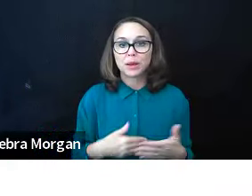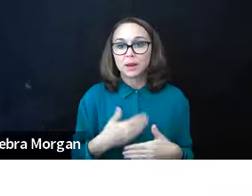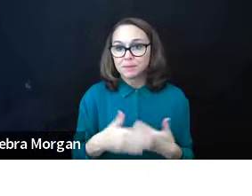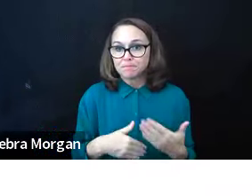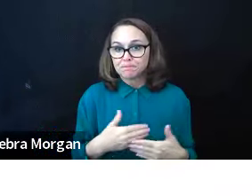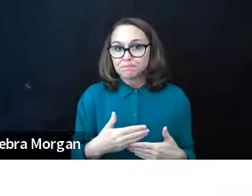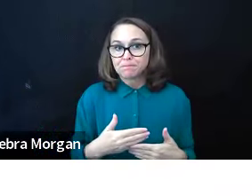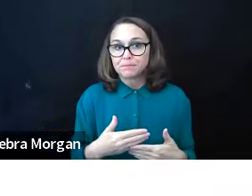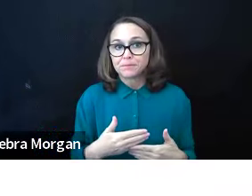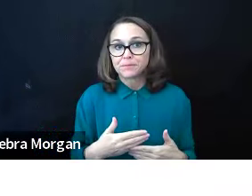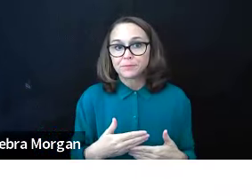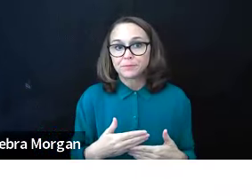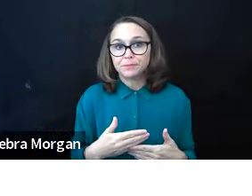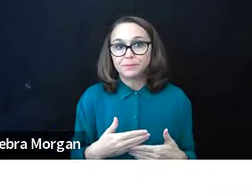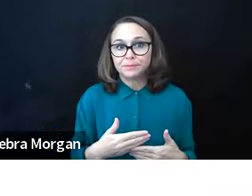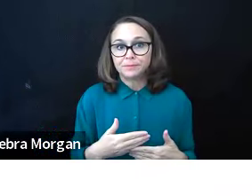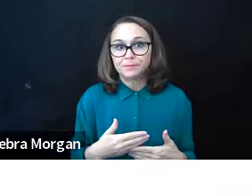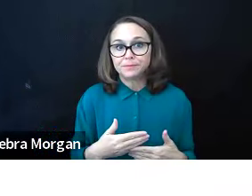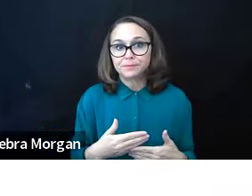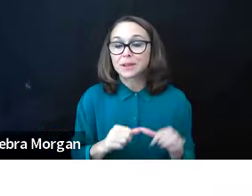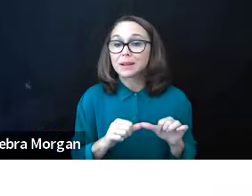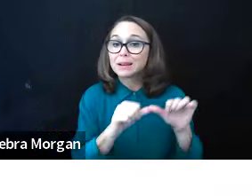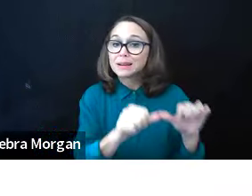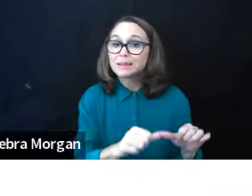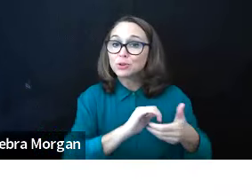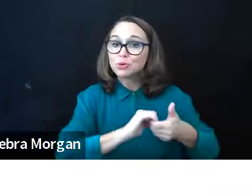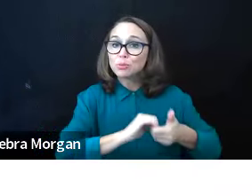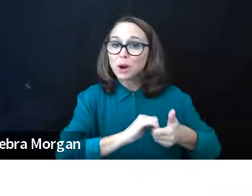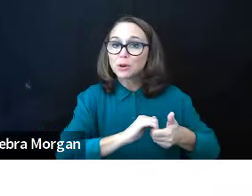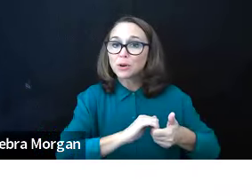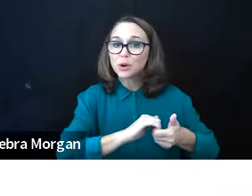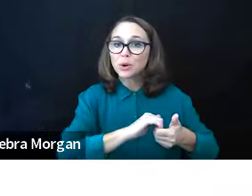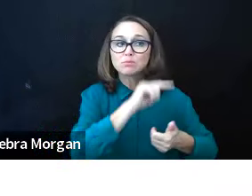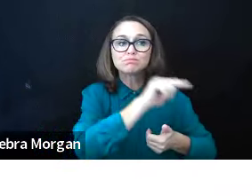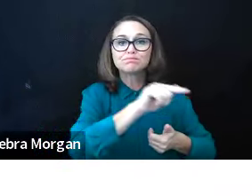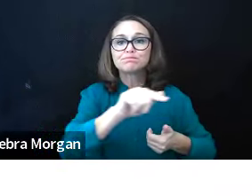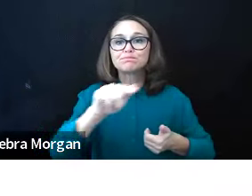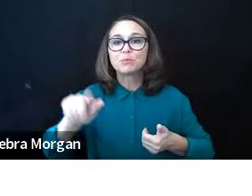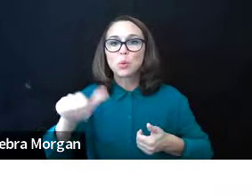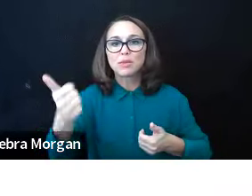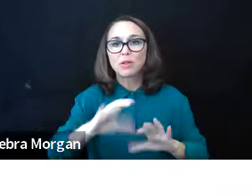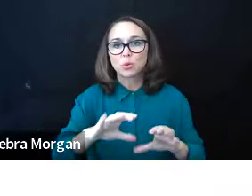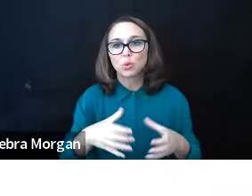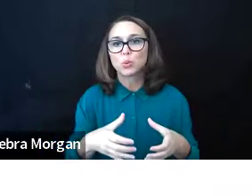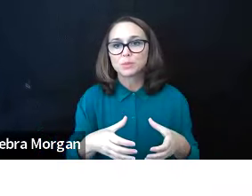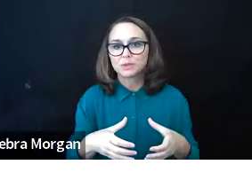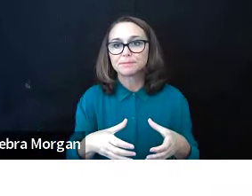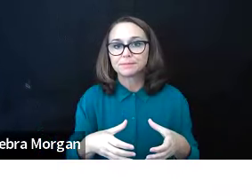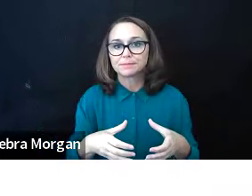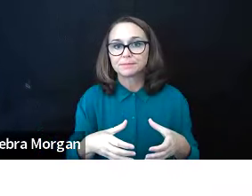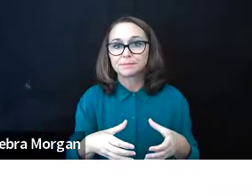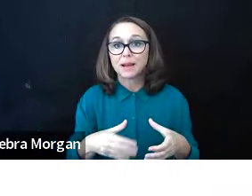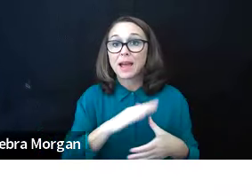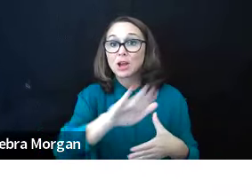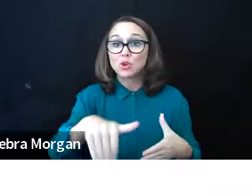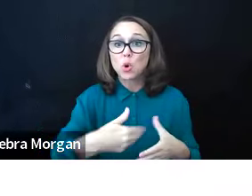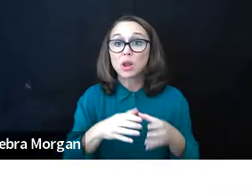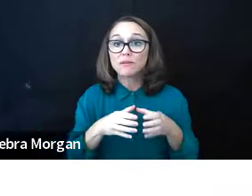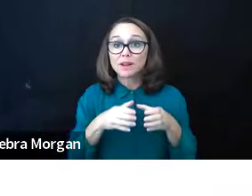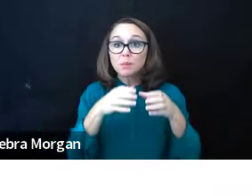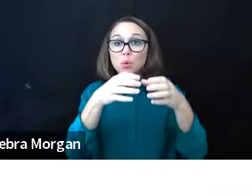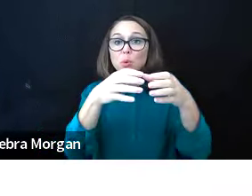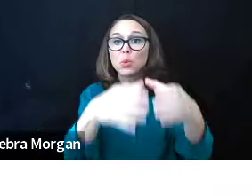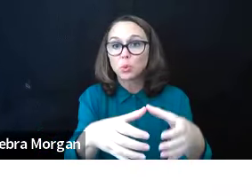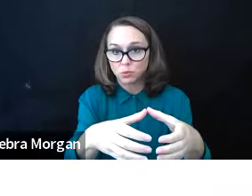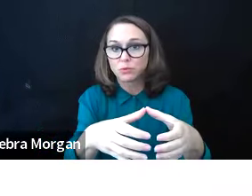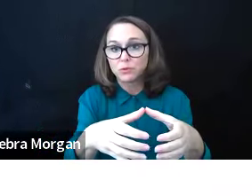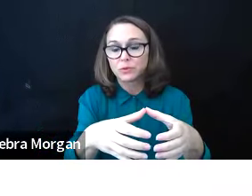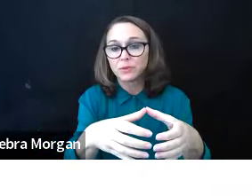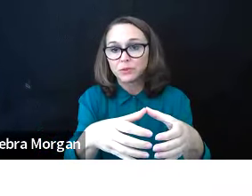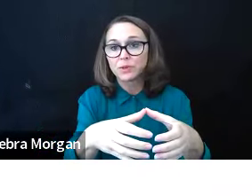is to continue to partner with others, and to try to make us all move forward together. And that,